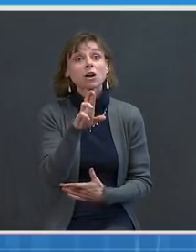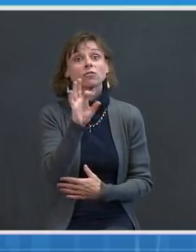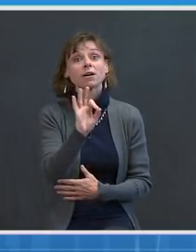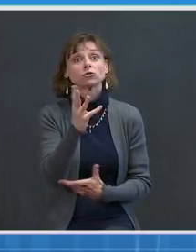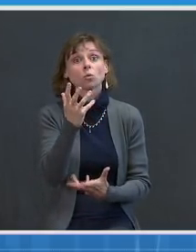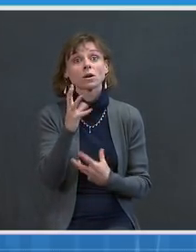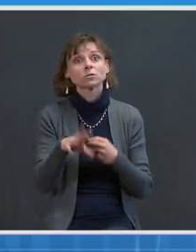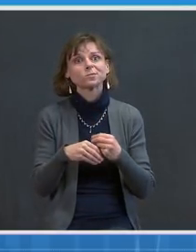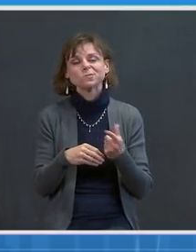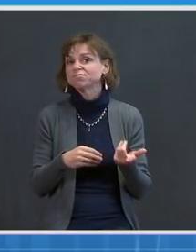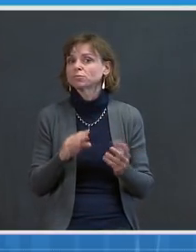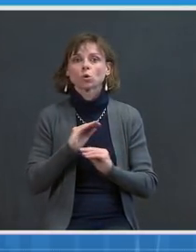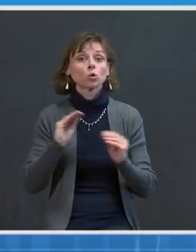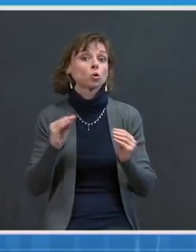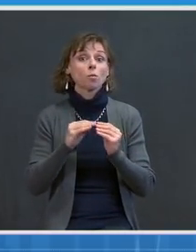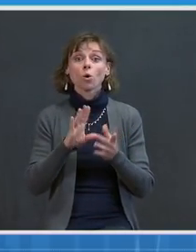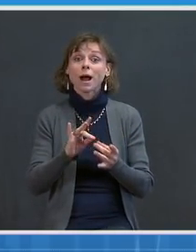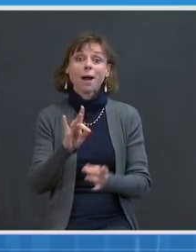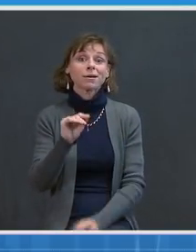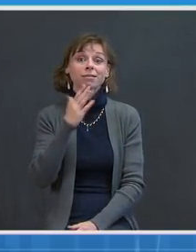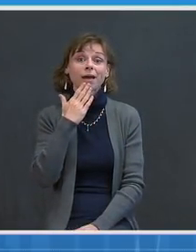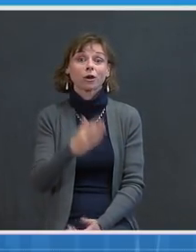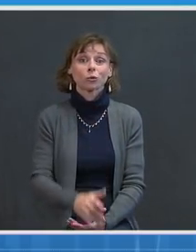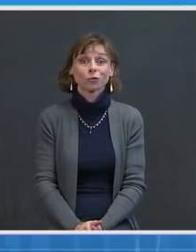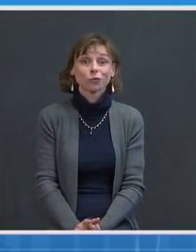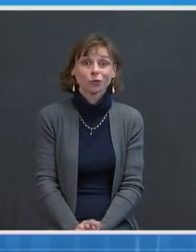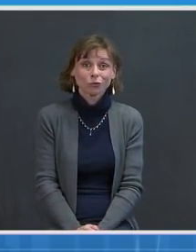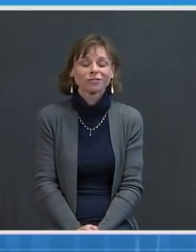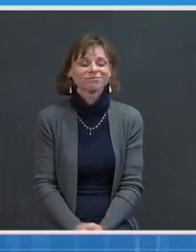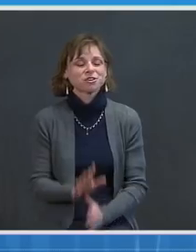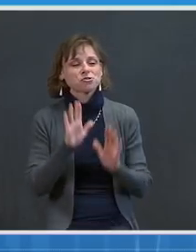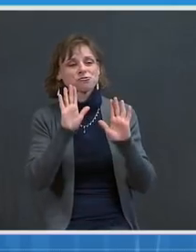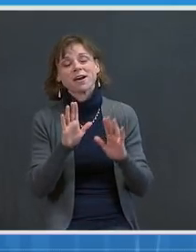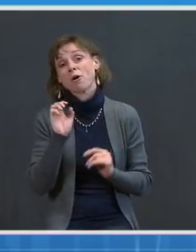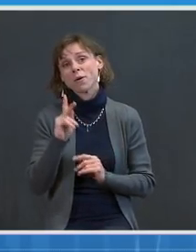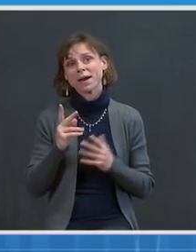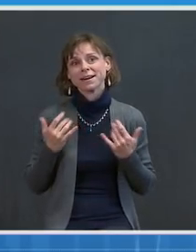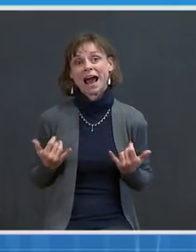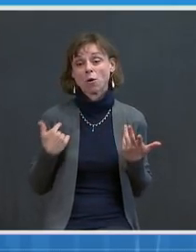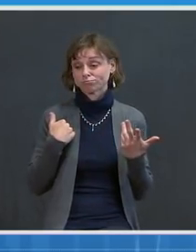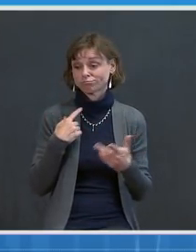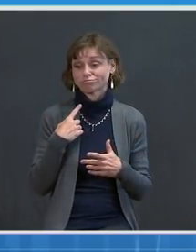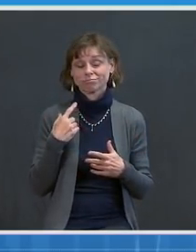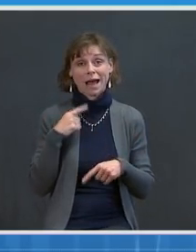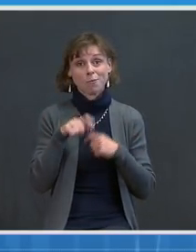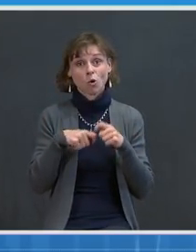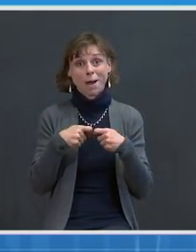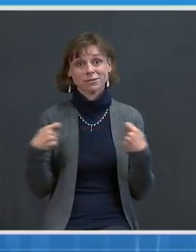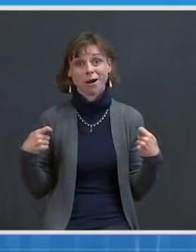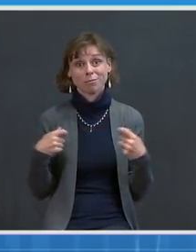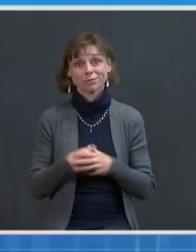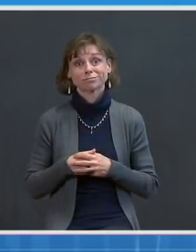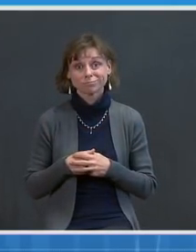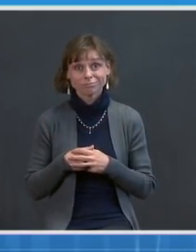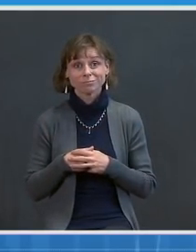Dr. Fauci: No, no further comment, Andy. Thank you. Mr. Slavitt: Okay. Great. Okay, well, with that, we'll wrap up. We will be back on Friday.